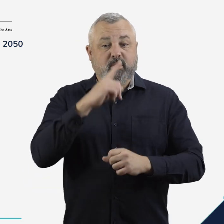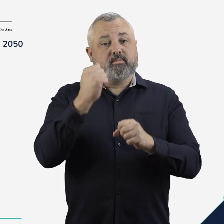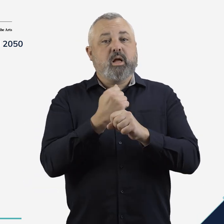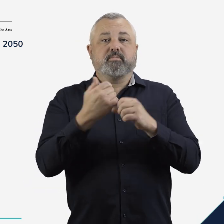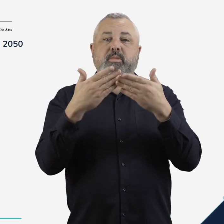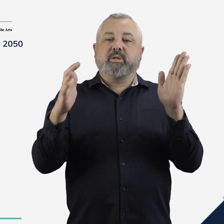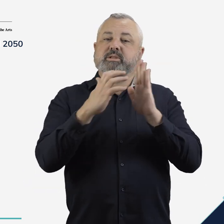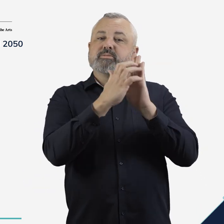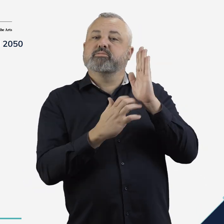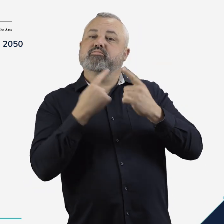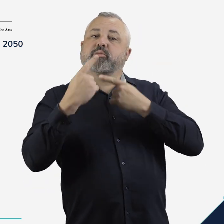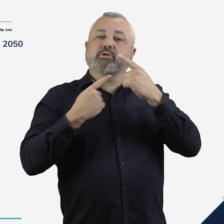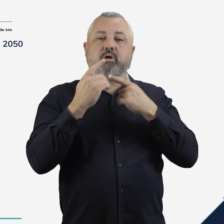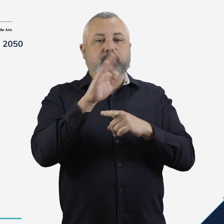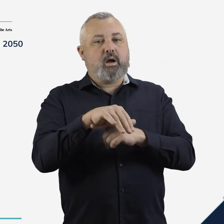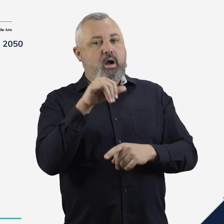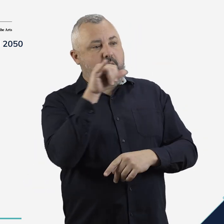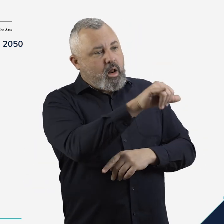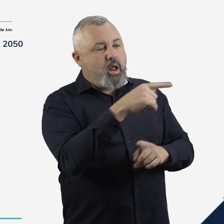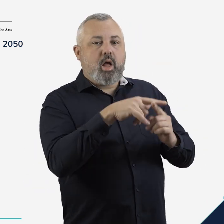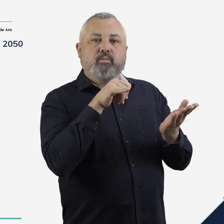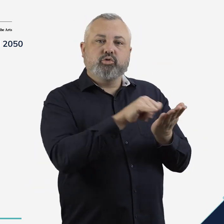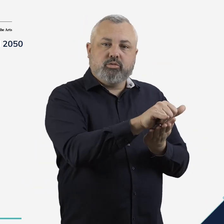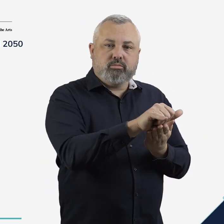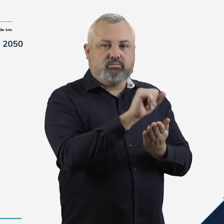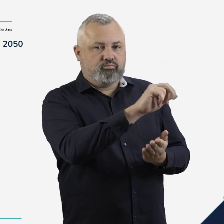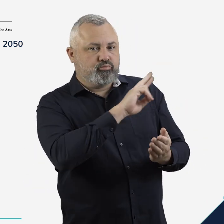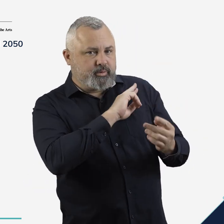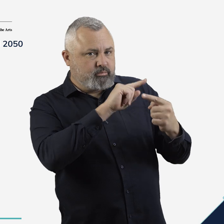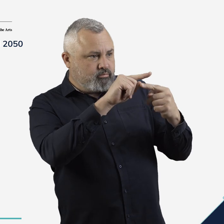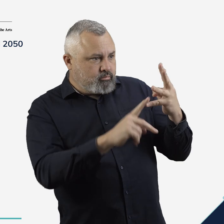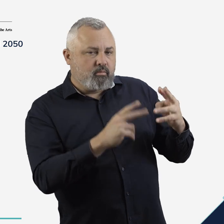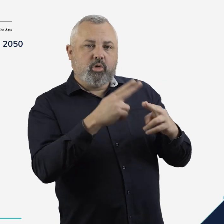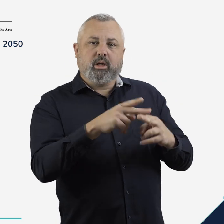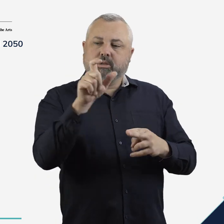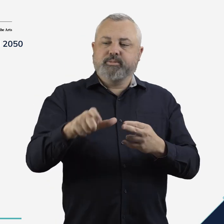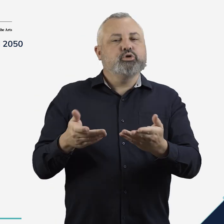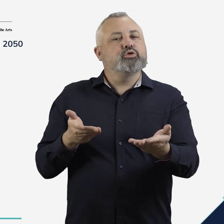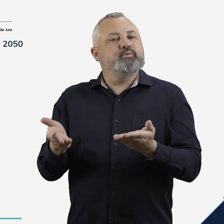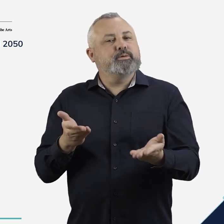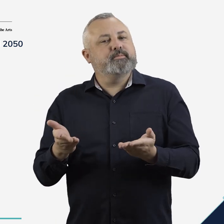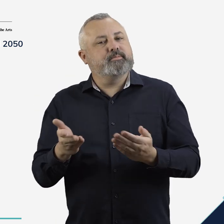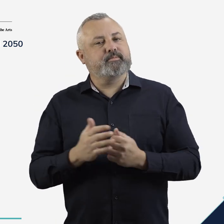issue public guidance on the obligations of airlines and airports to their customers